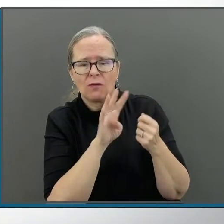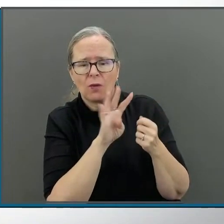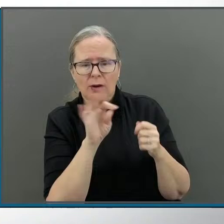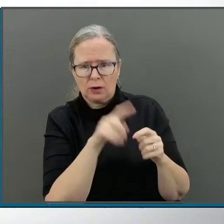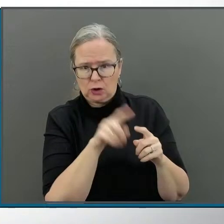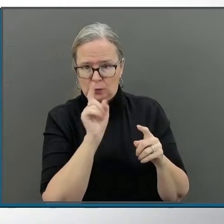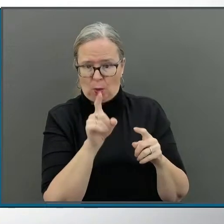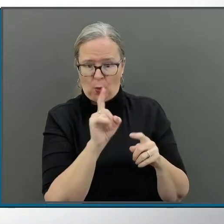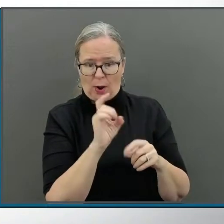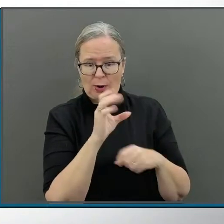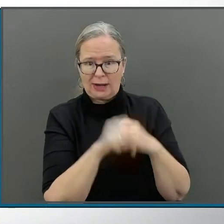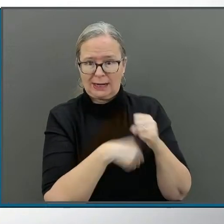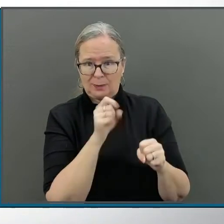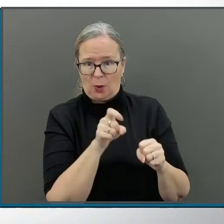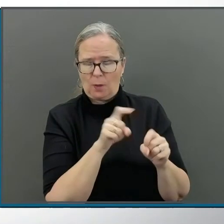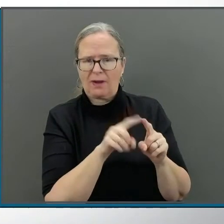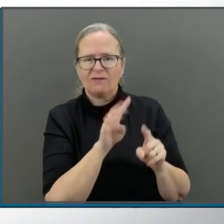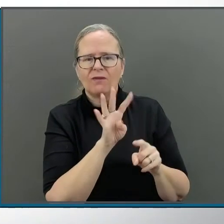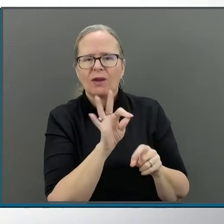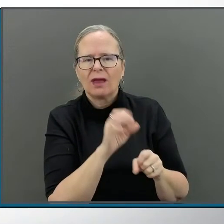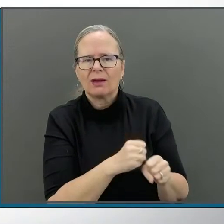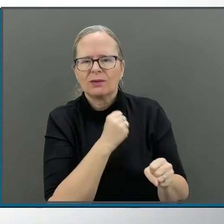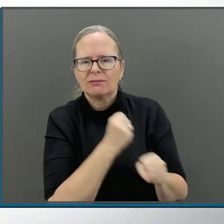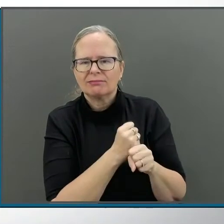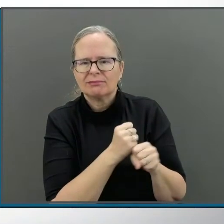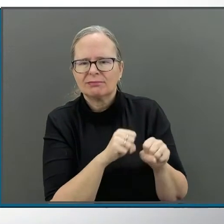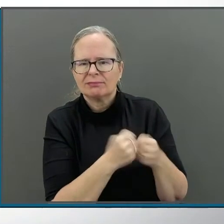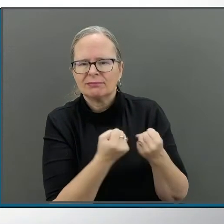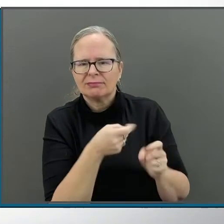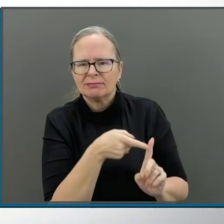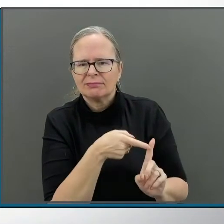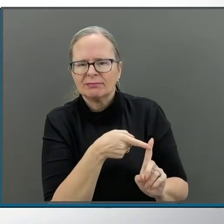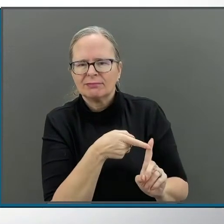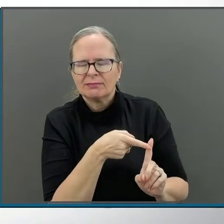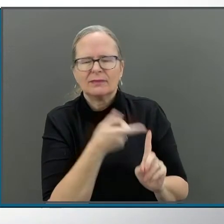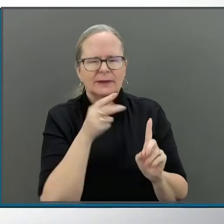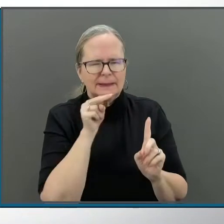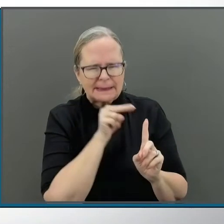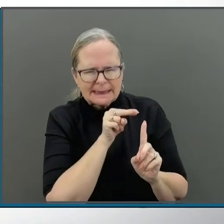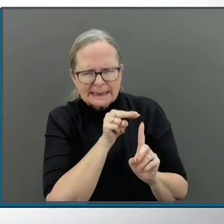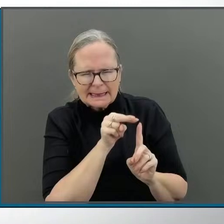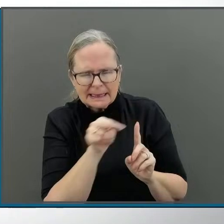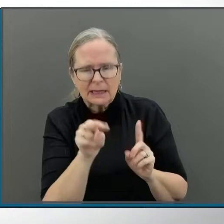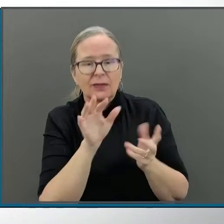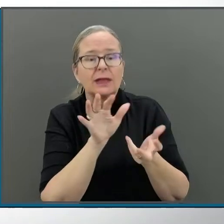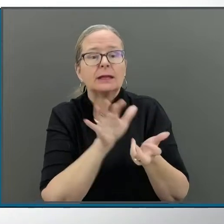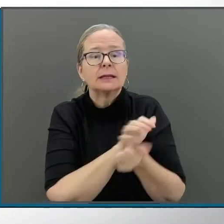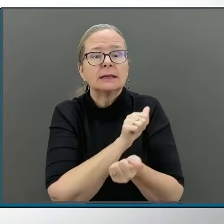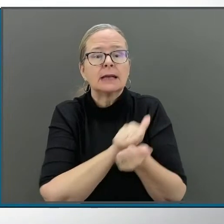spots we found the damaged pipe was in a location which changes grade and the pipe is encased in a